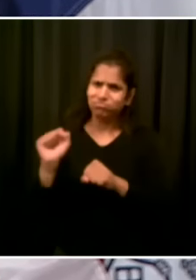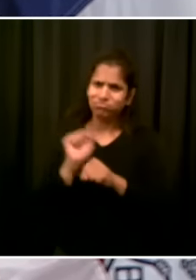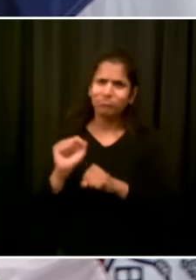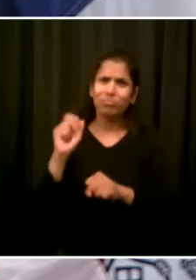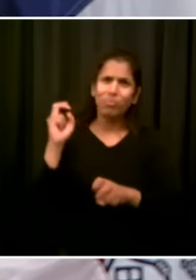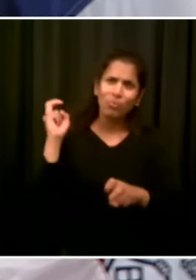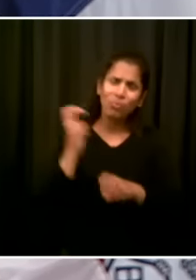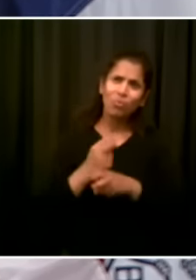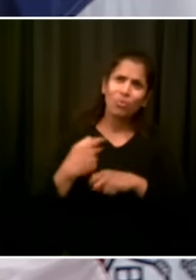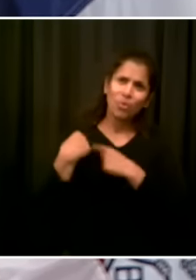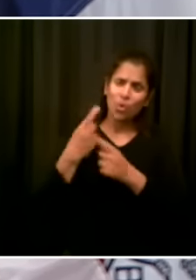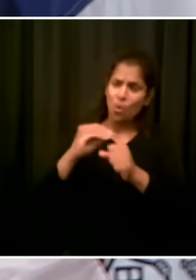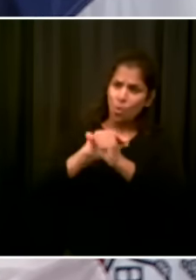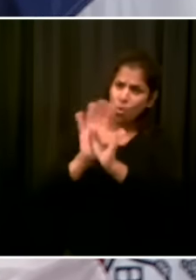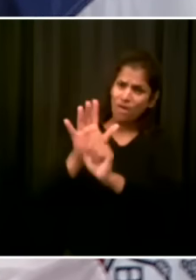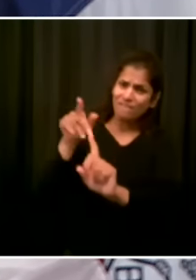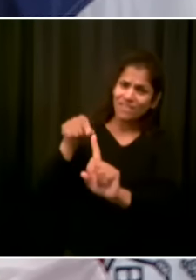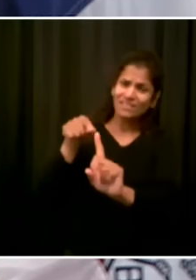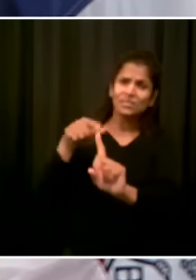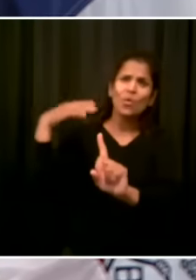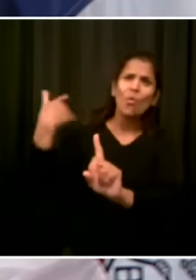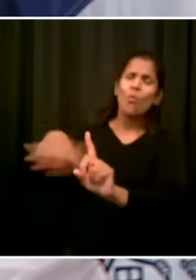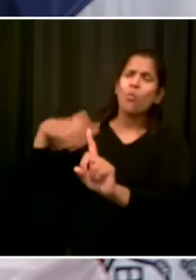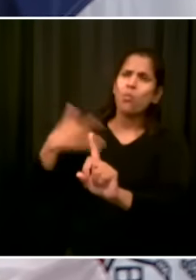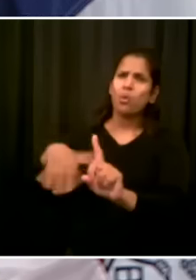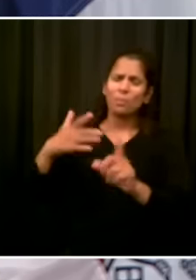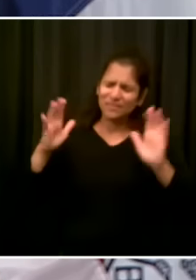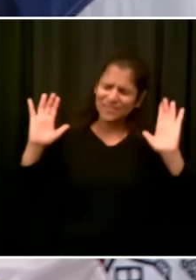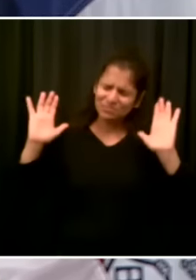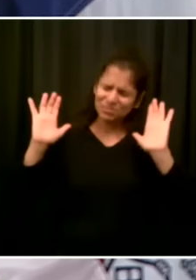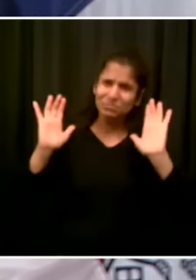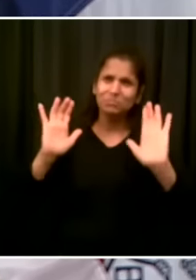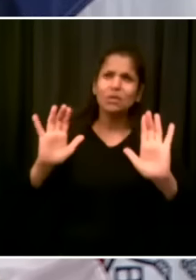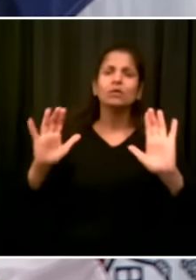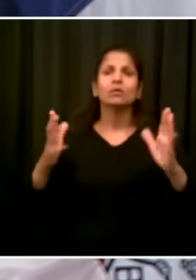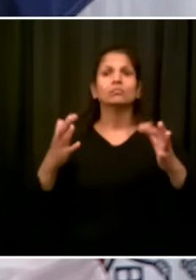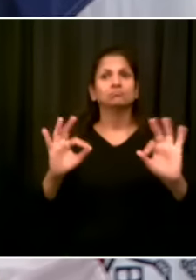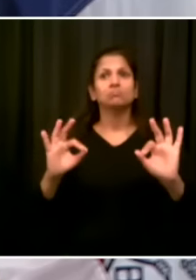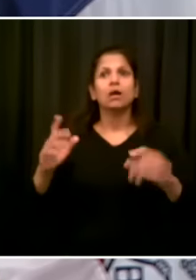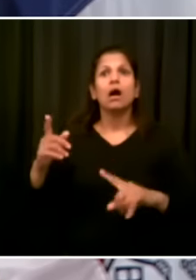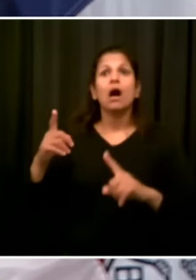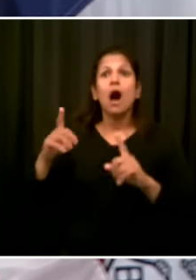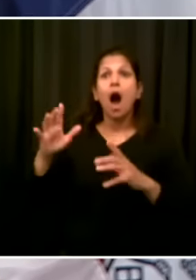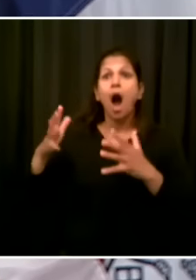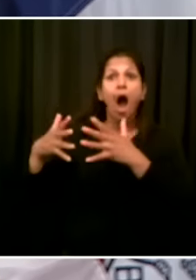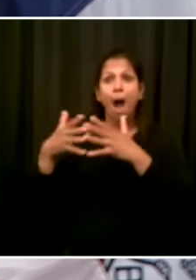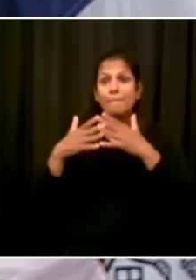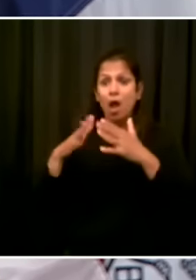INKING THERE IS A FALLACY IN THE QUESTION RATHER THAN ANSWERING DIRECTLY. DID YOU HAVE A DIFFERENT